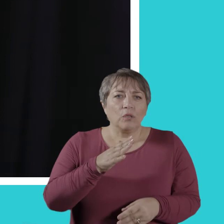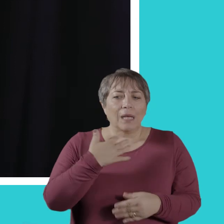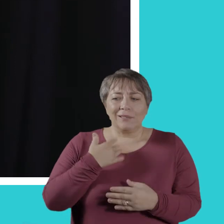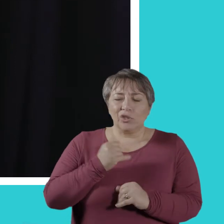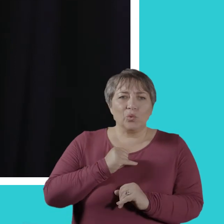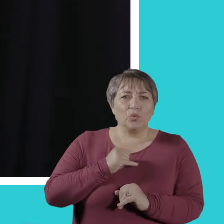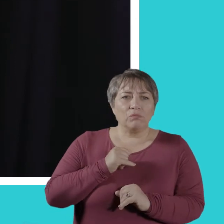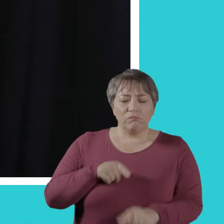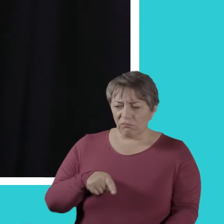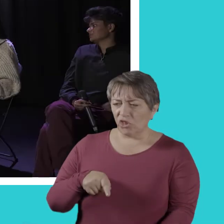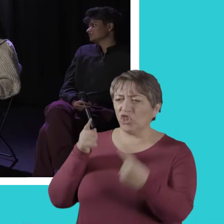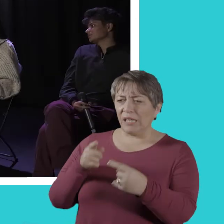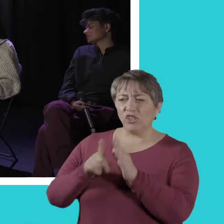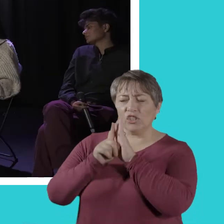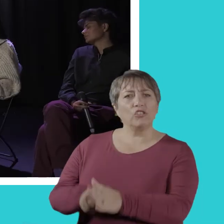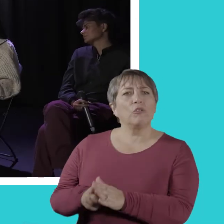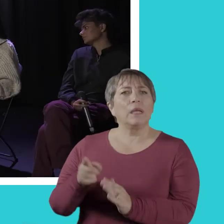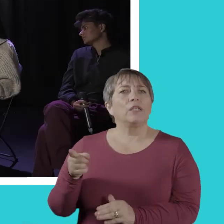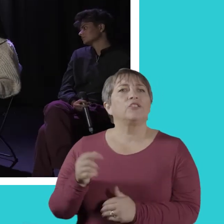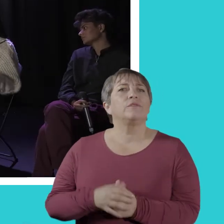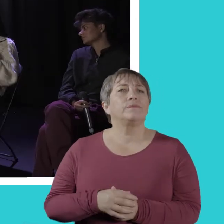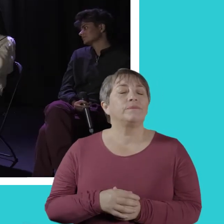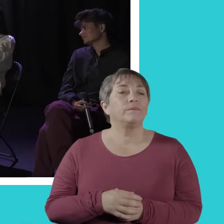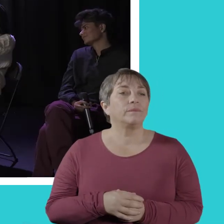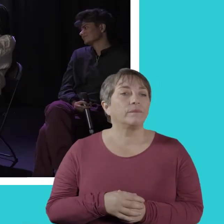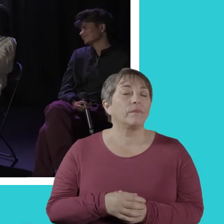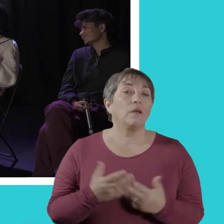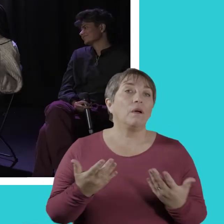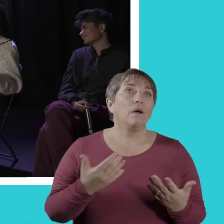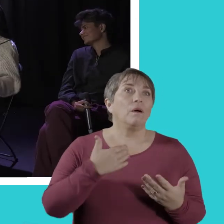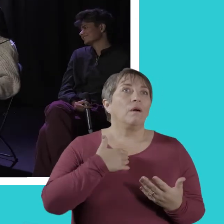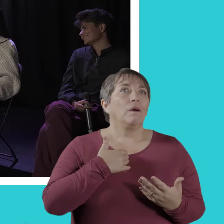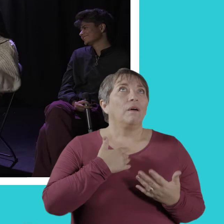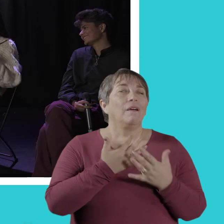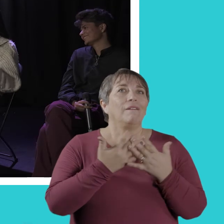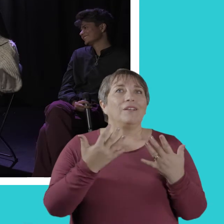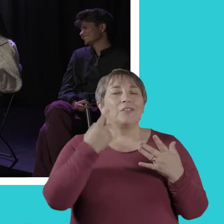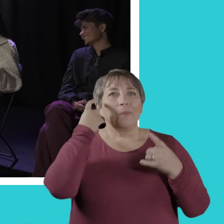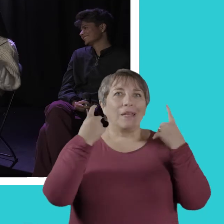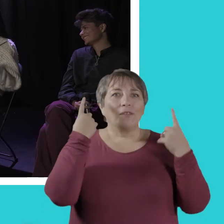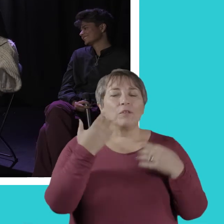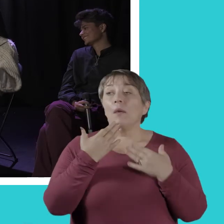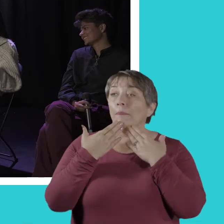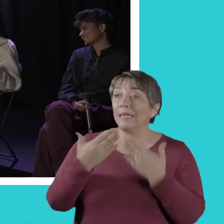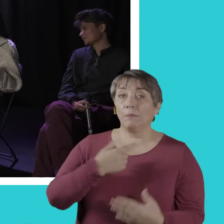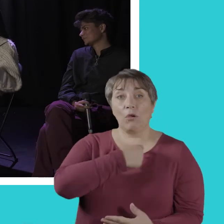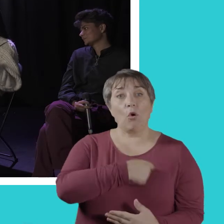I mean what Kelsea why don't we start with you. What are your thoughts? I have so many thoughts. I'm trying to organize them in my head. Honest as well because I think we need some